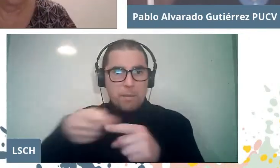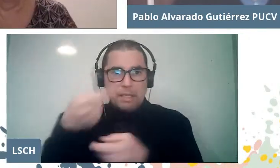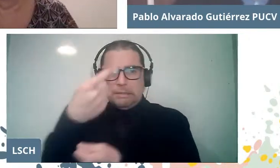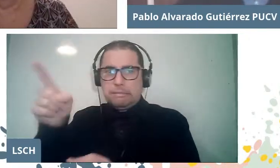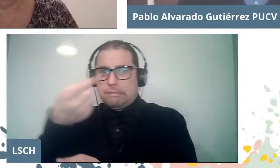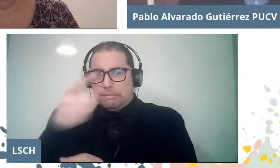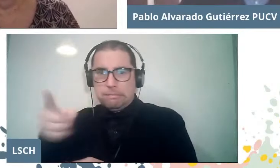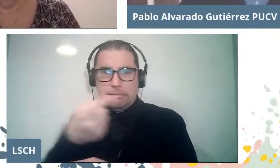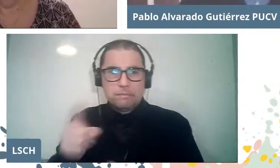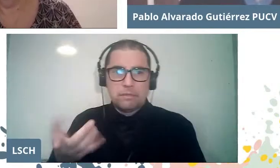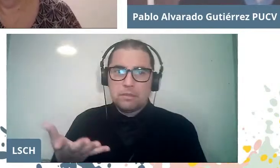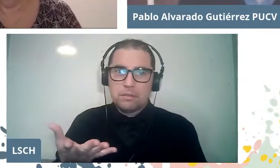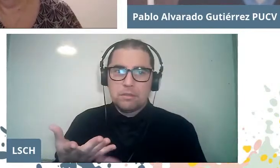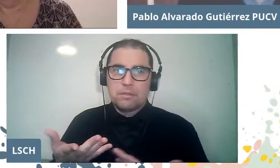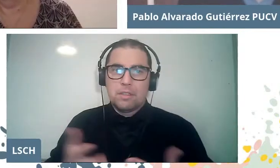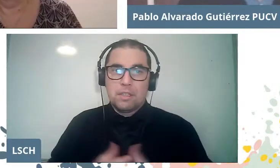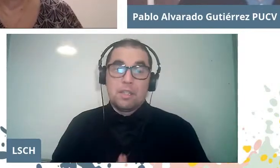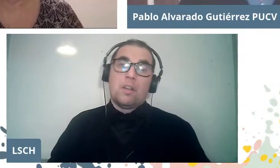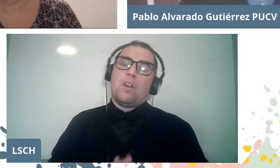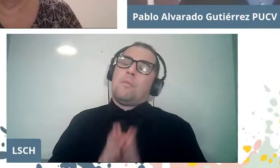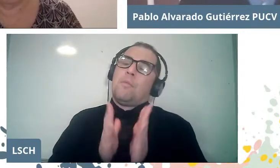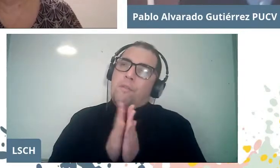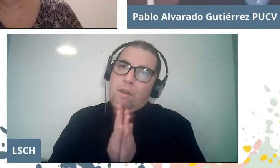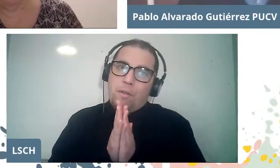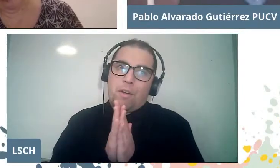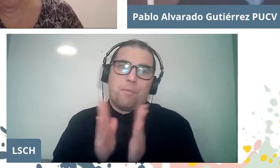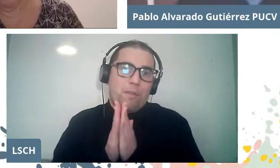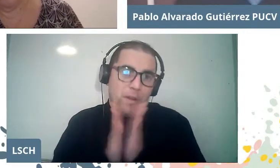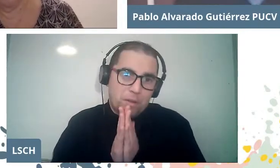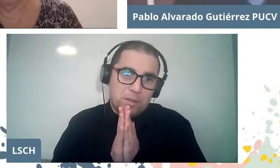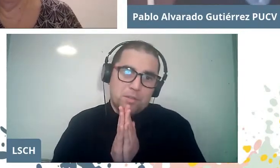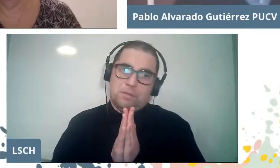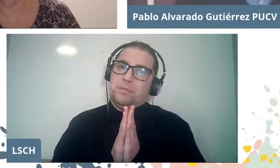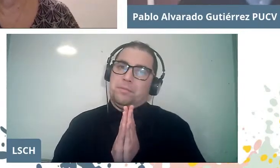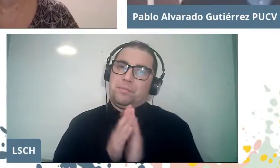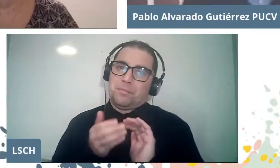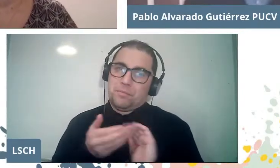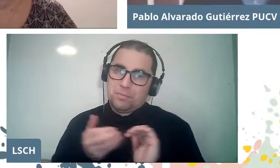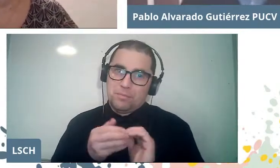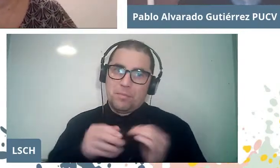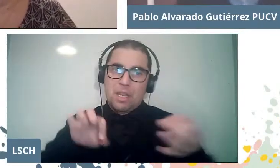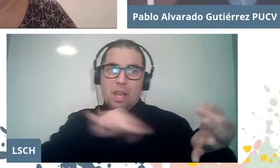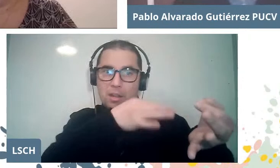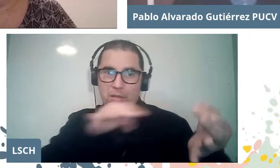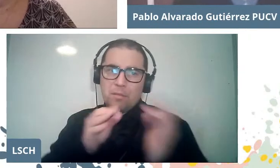Mercy, mercy to the master who is standing. The musicians are.. mercy on the master.